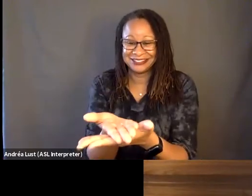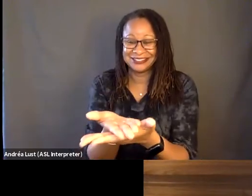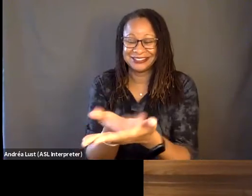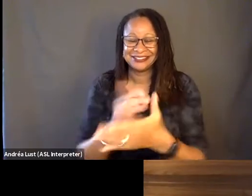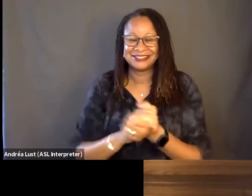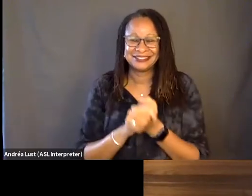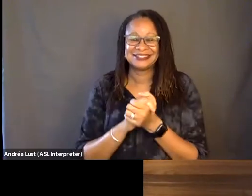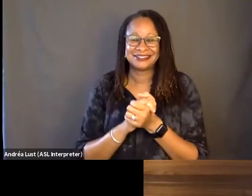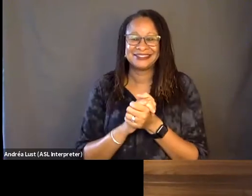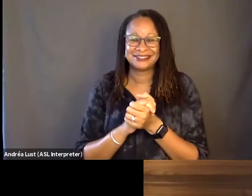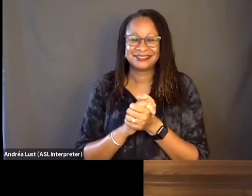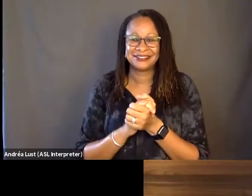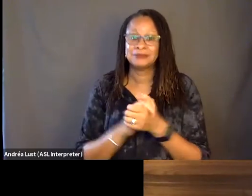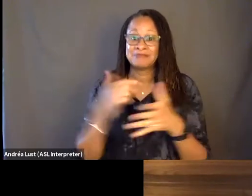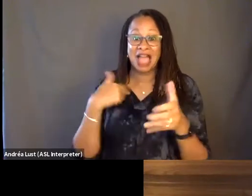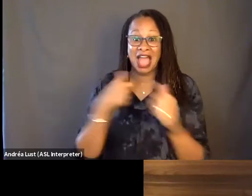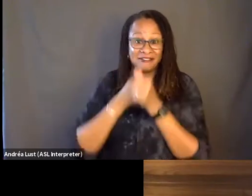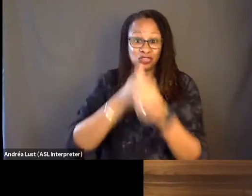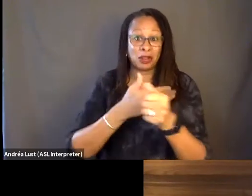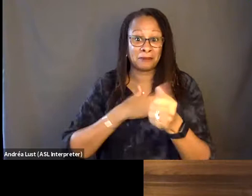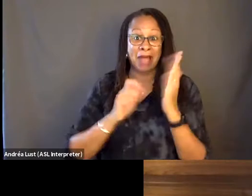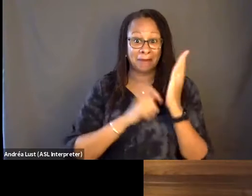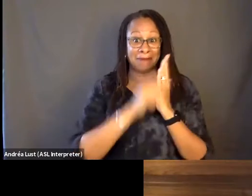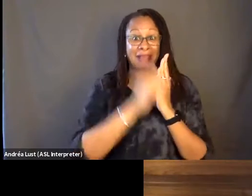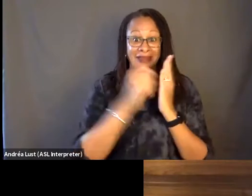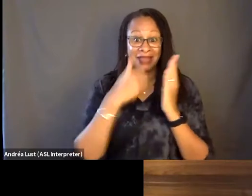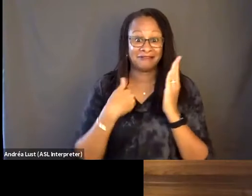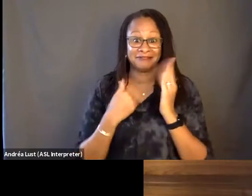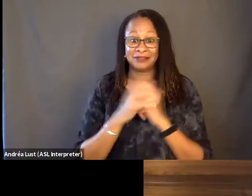I got a ballot tracker thing that they got mine. I just sent mine in.